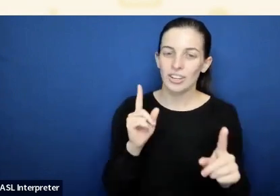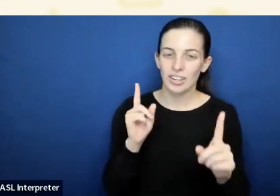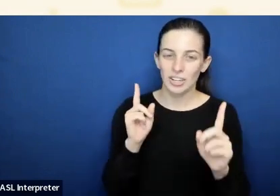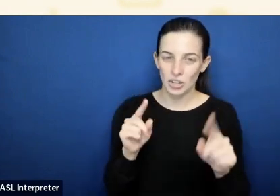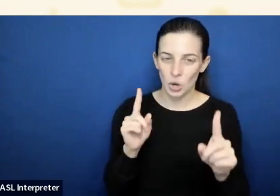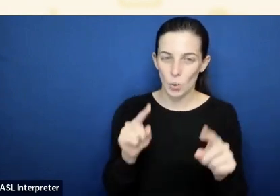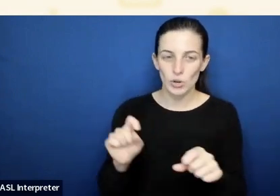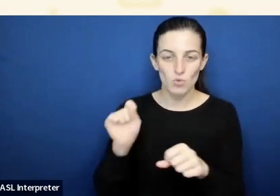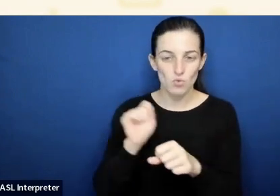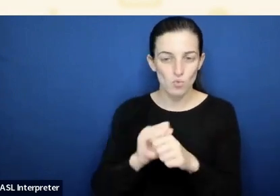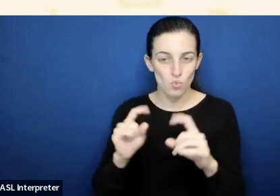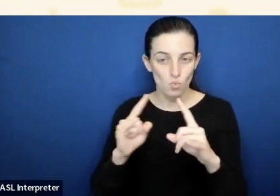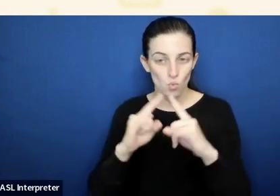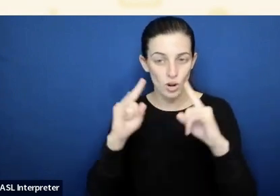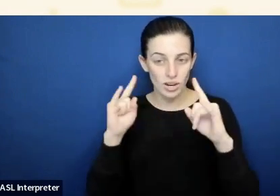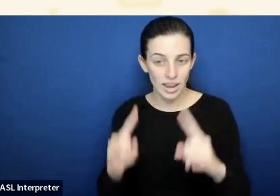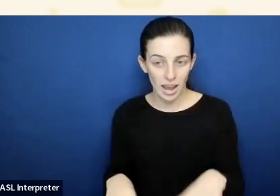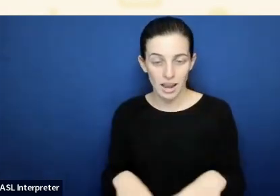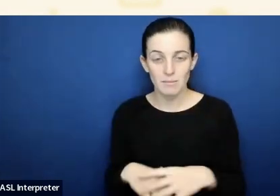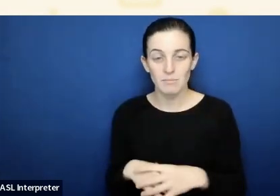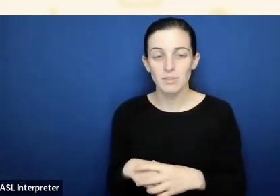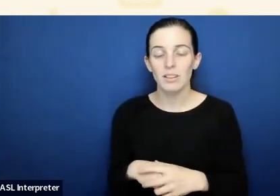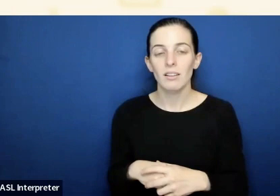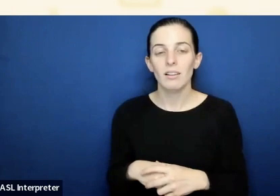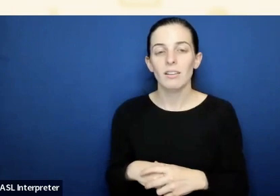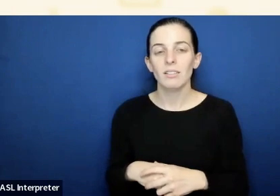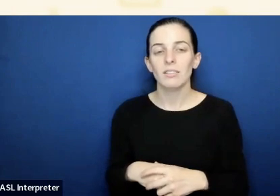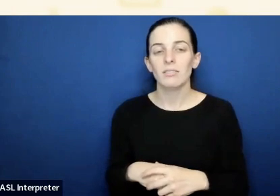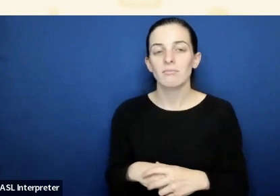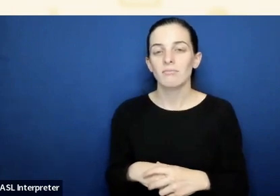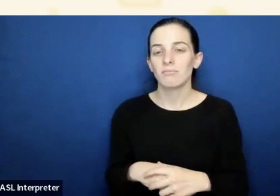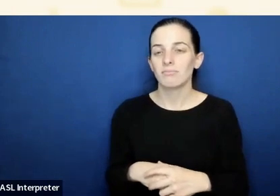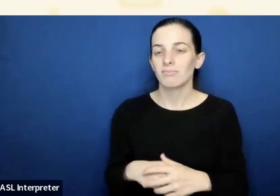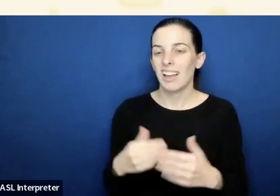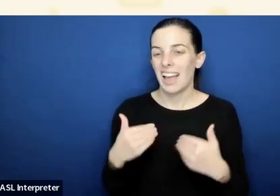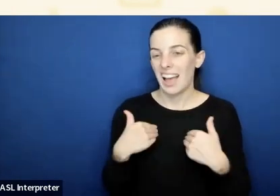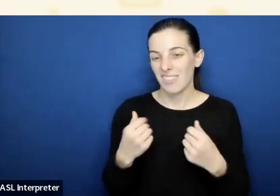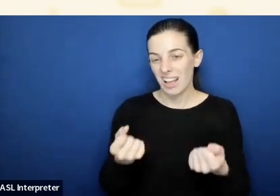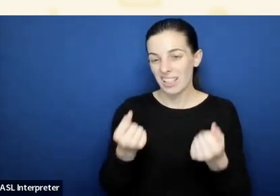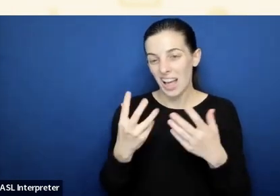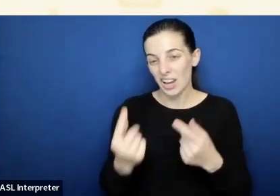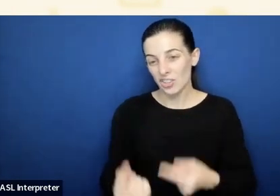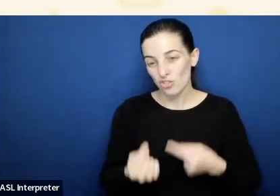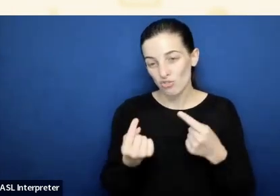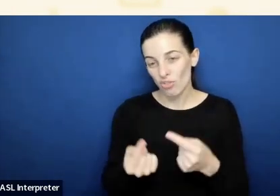and I also face a lot of struggles when attending WordCamps